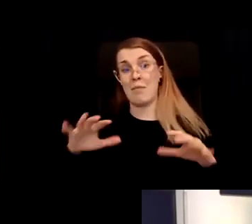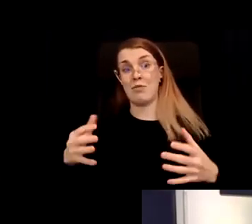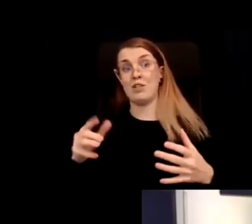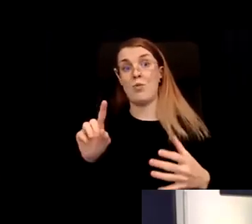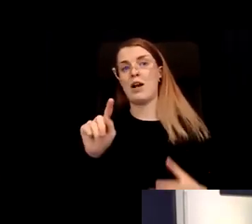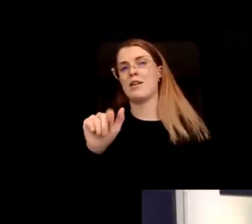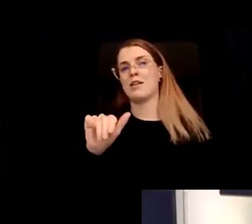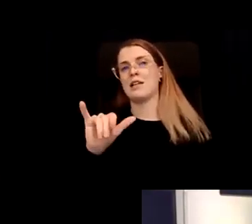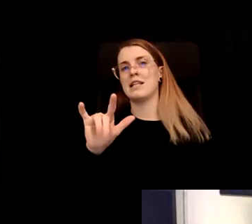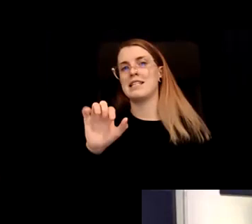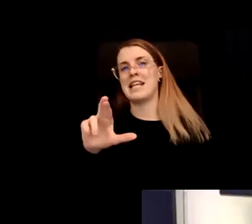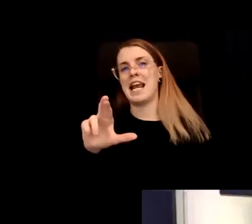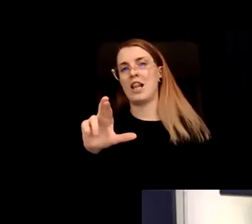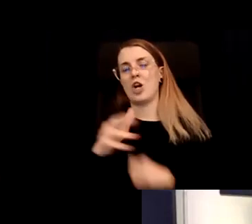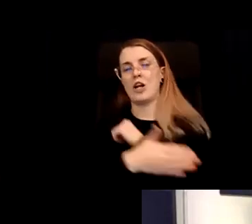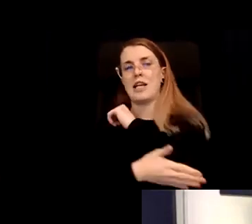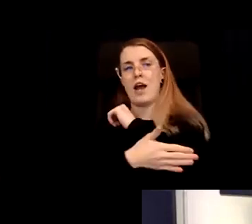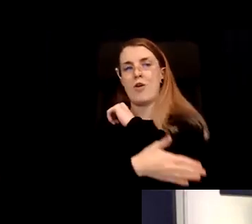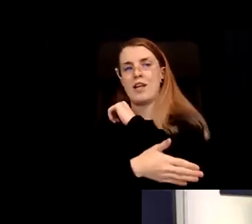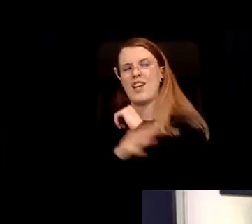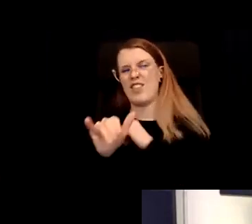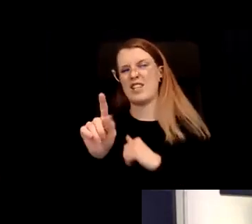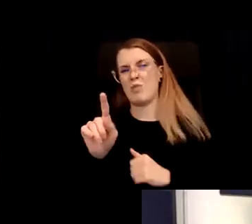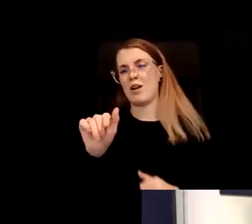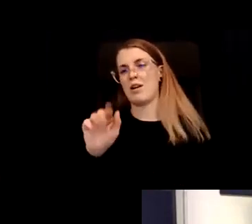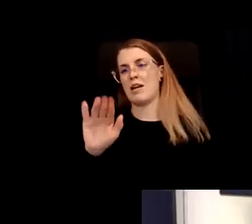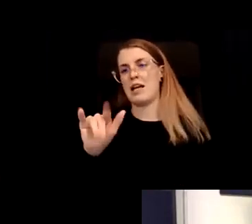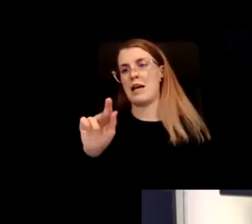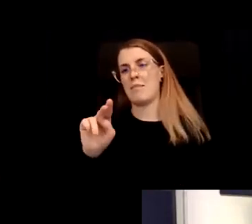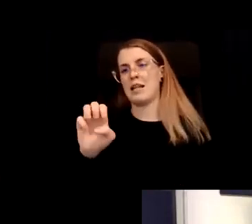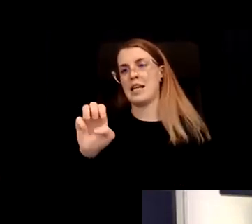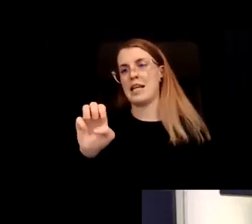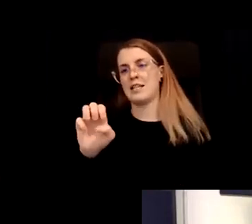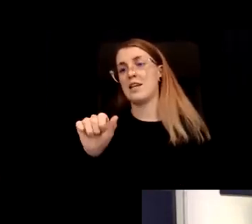is, so our other four counties are considered pretty rural.